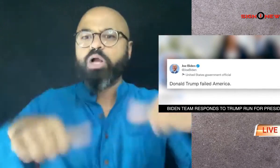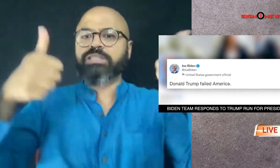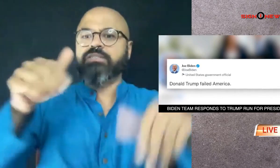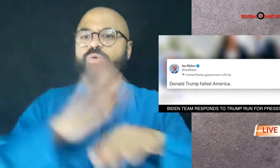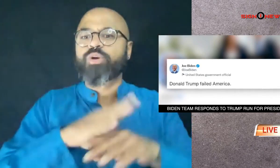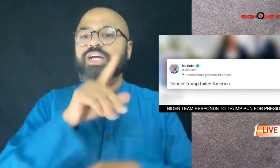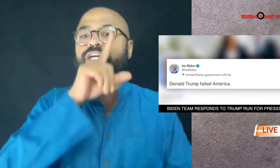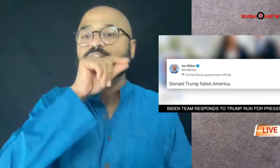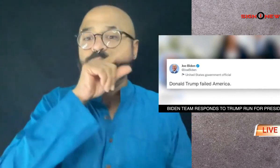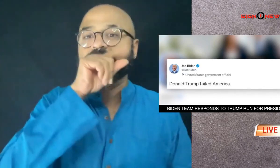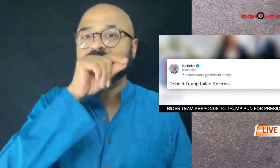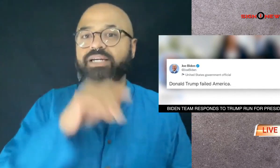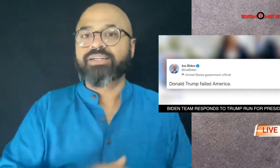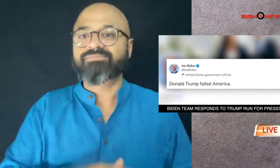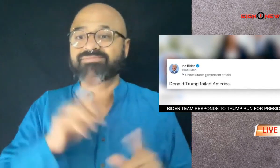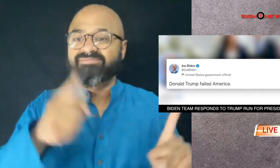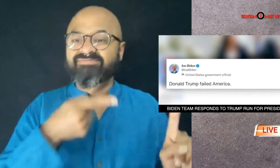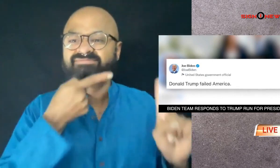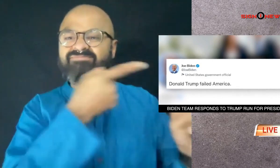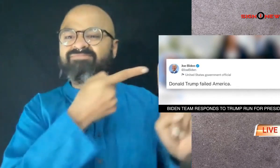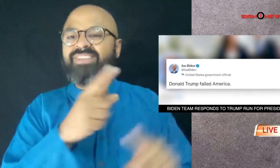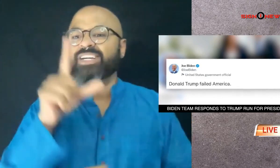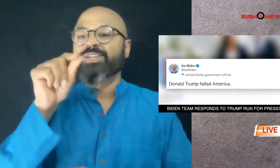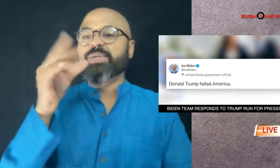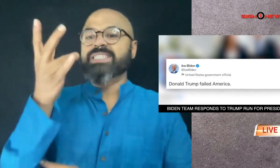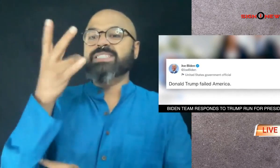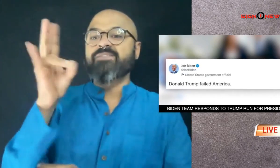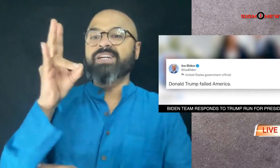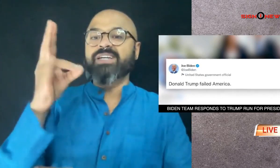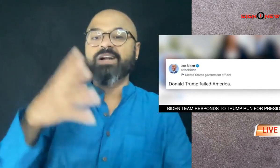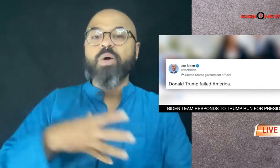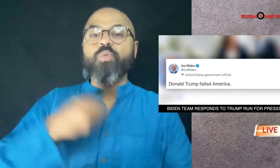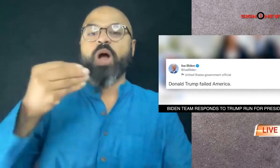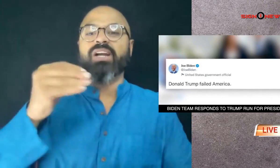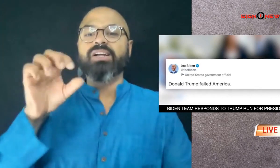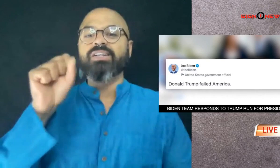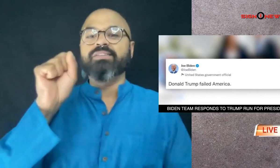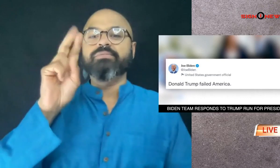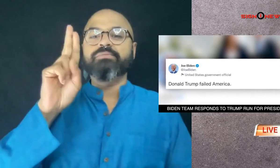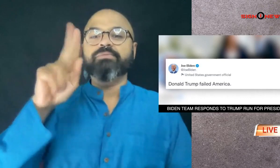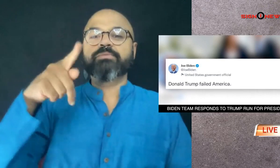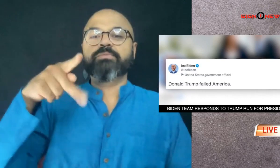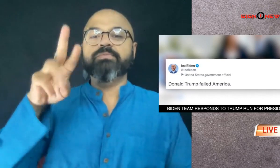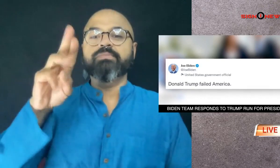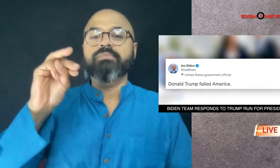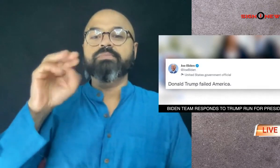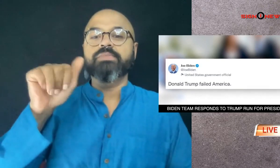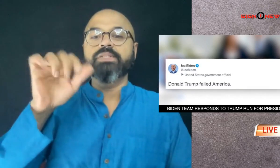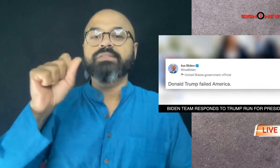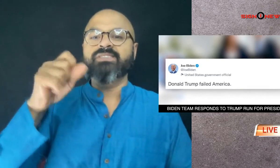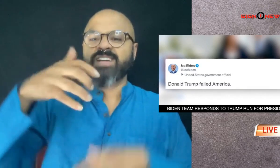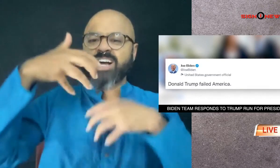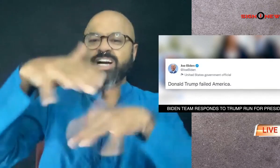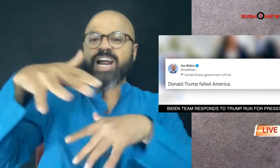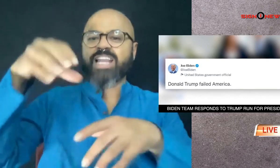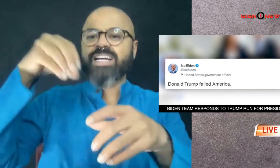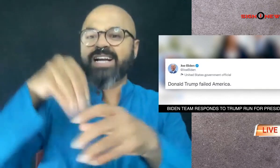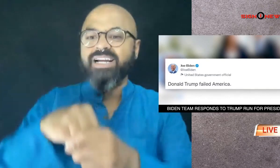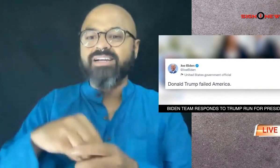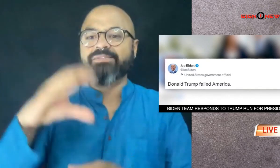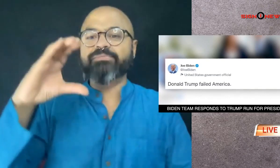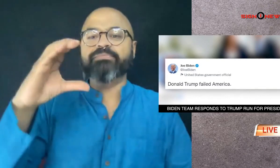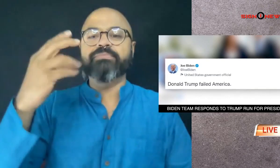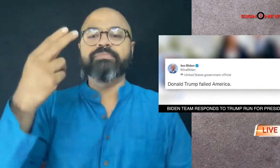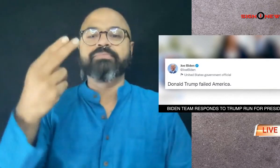posted a video on twitter referencing the 2017 white supremacist rally in Charlottesville